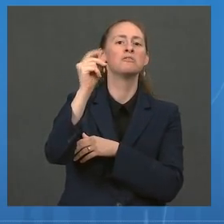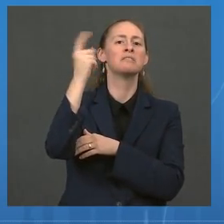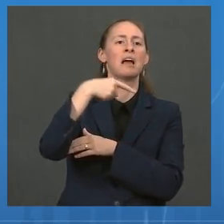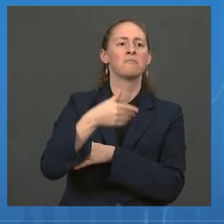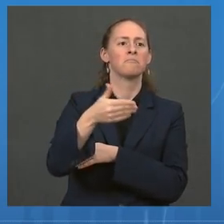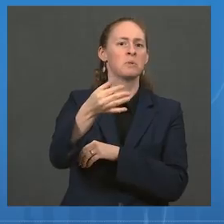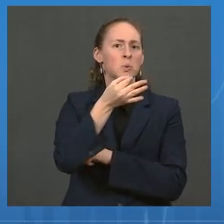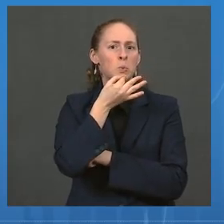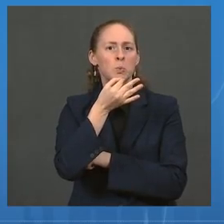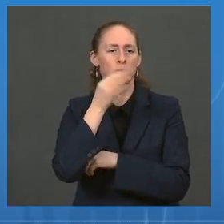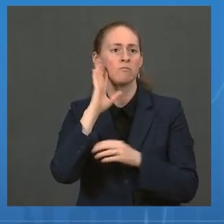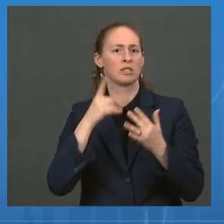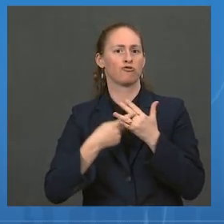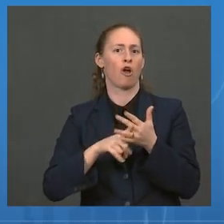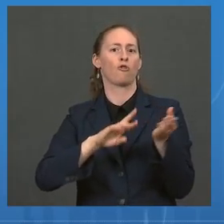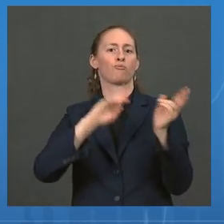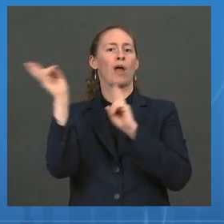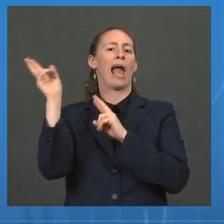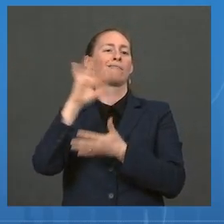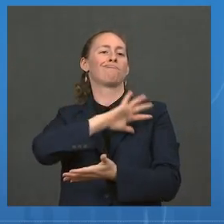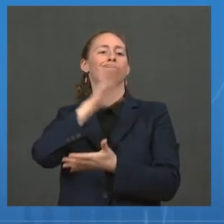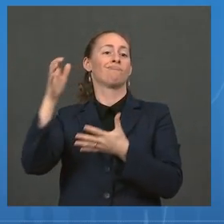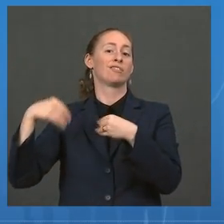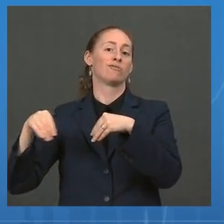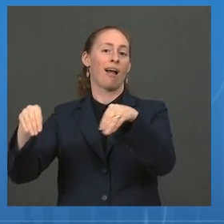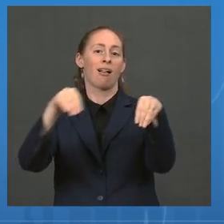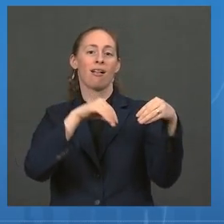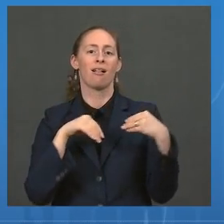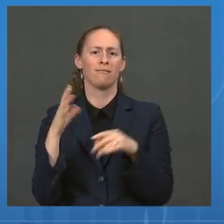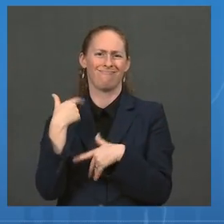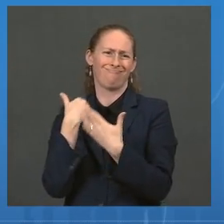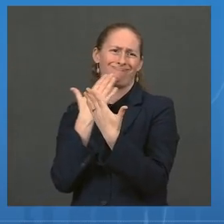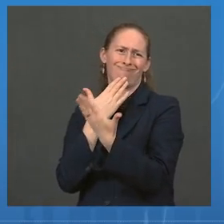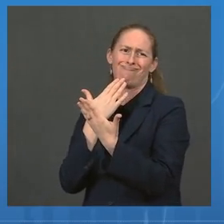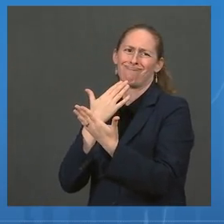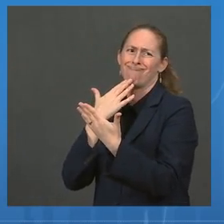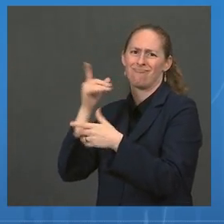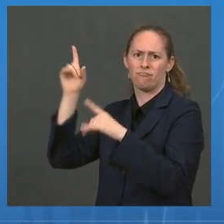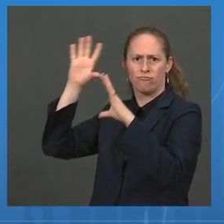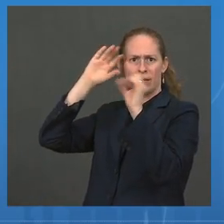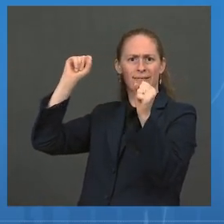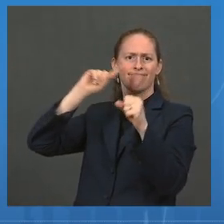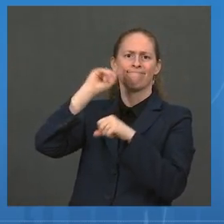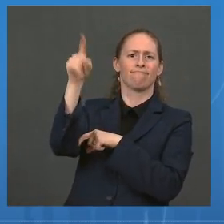Thanks to the President's actions in September, we were on track to double the supply of rapid,